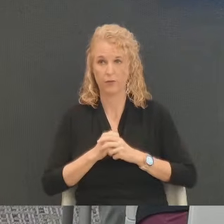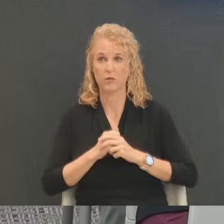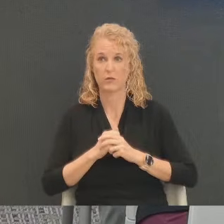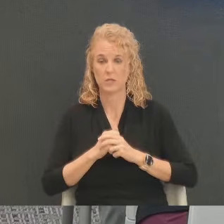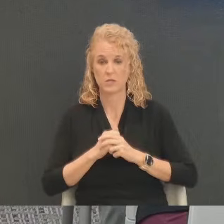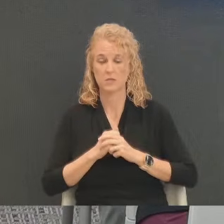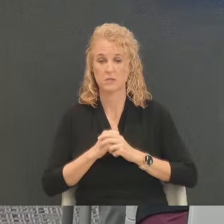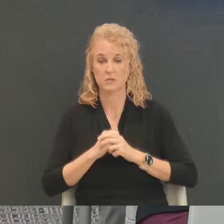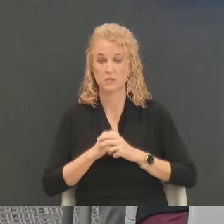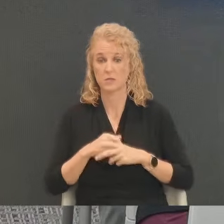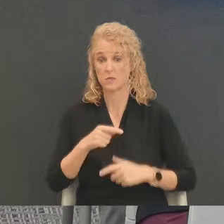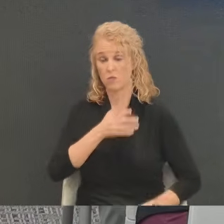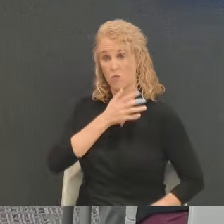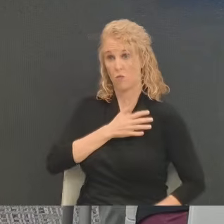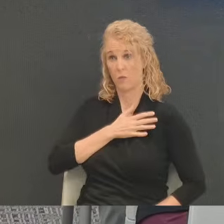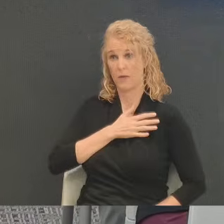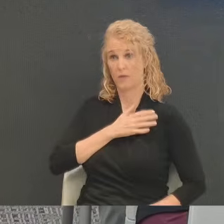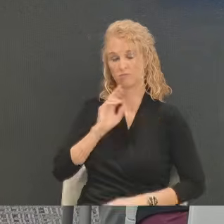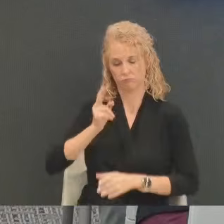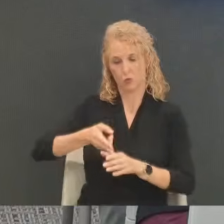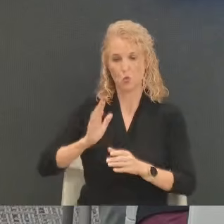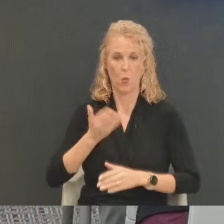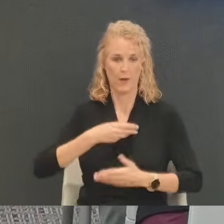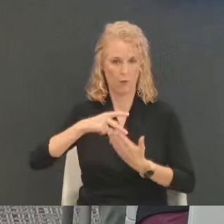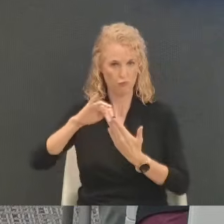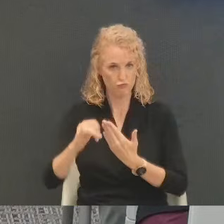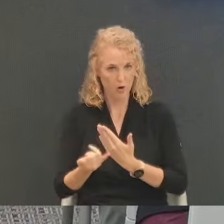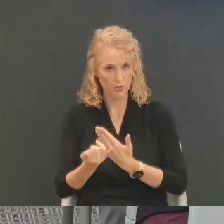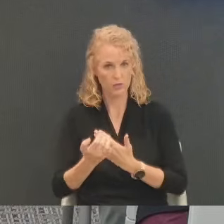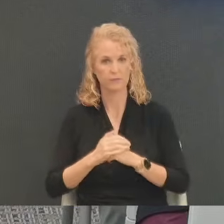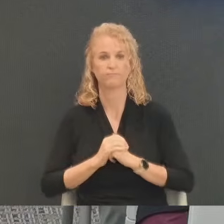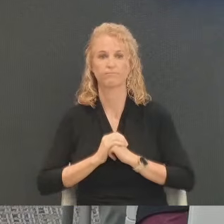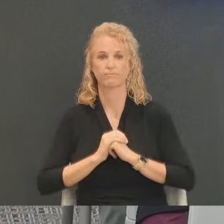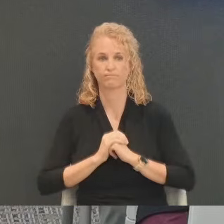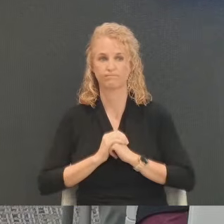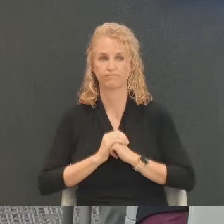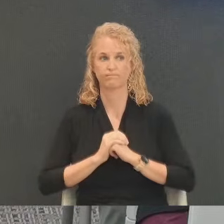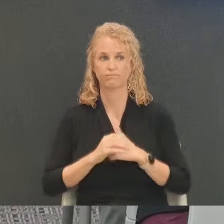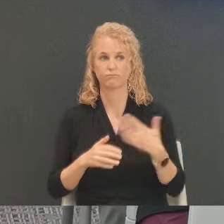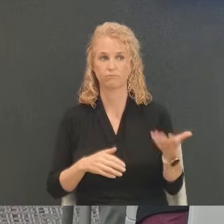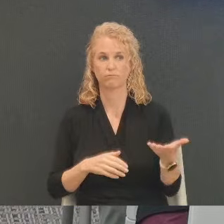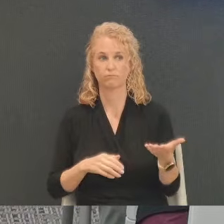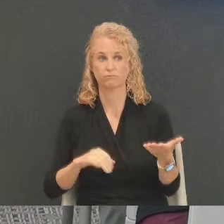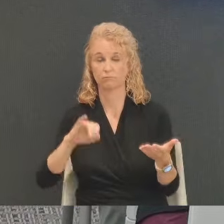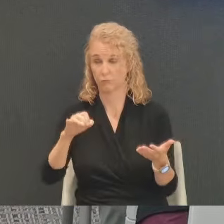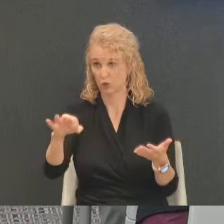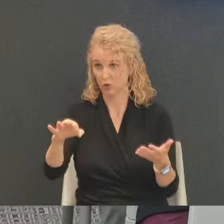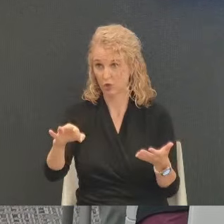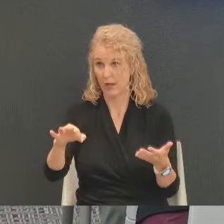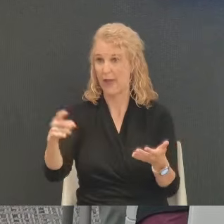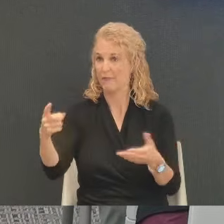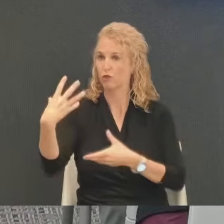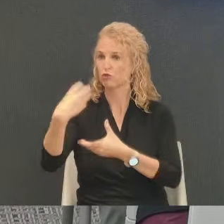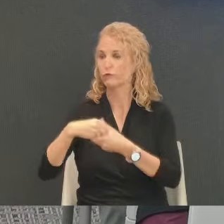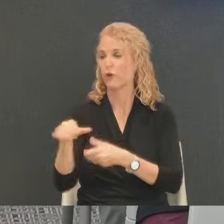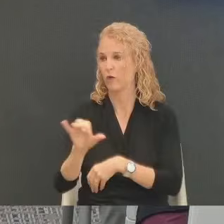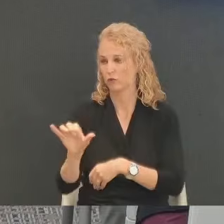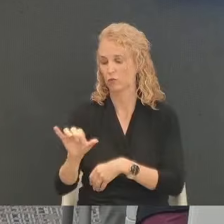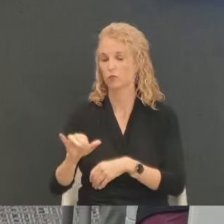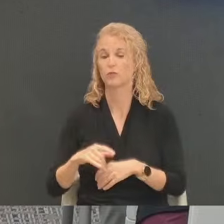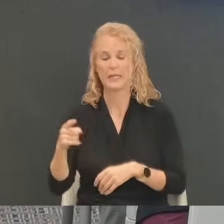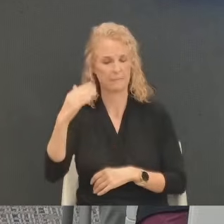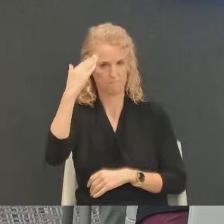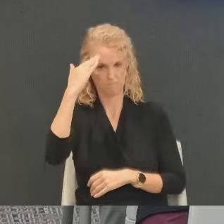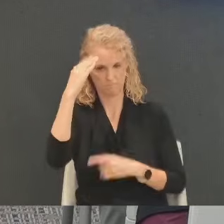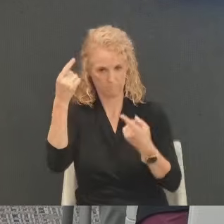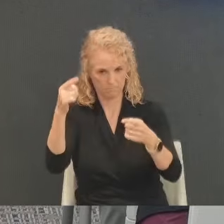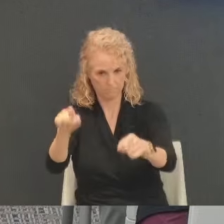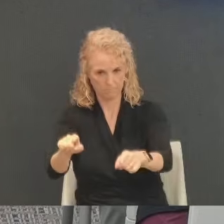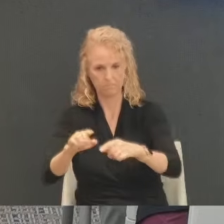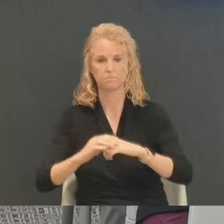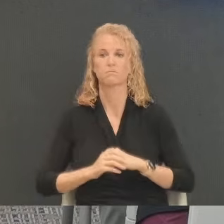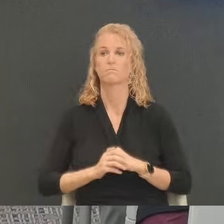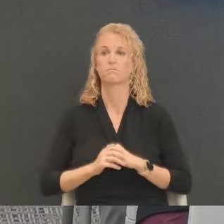and so she came on and Mr. Aluto he was a part of it. he was aware of it and as you were going